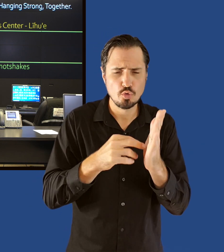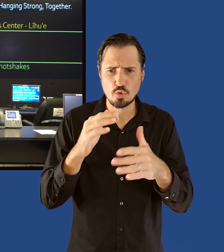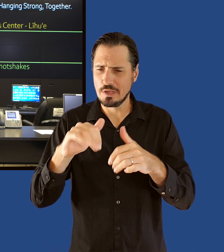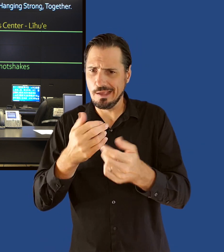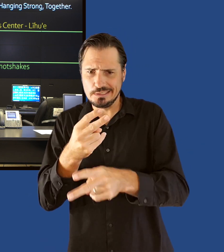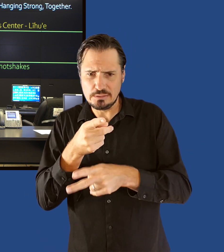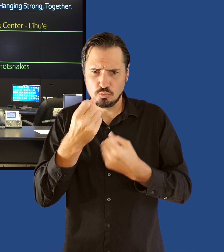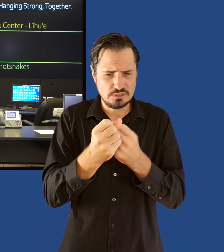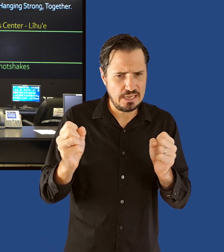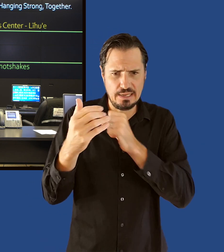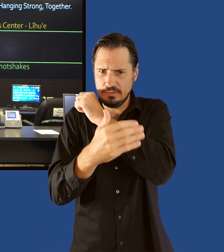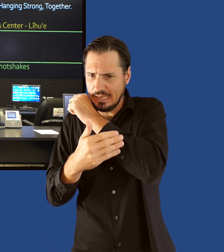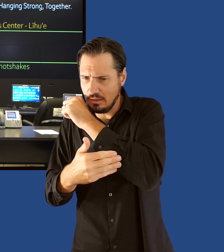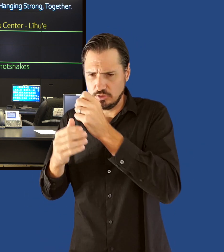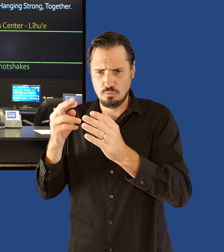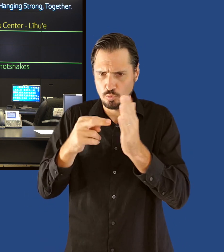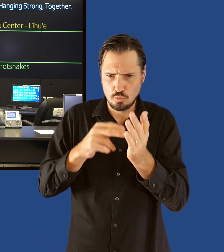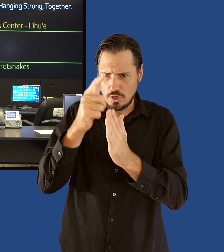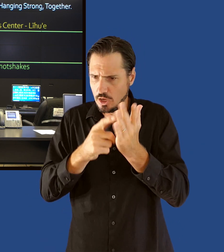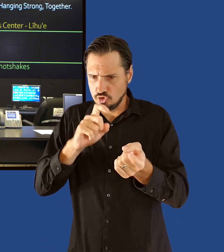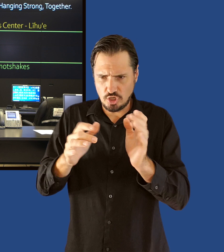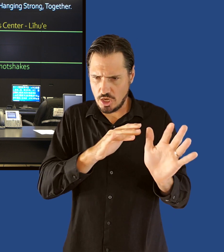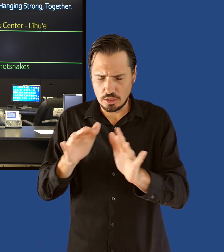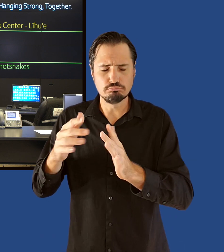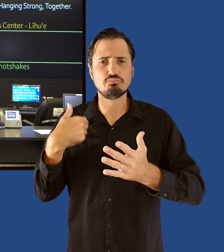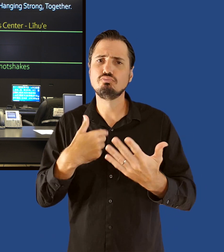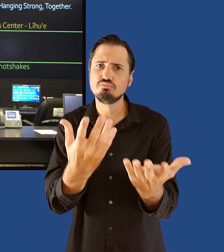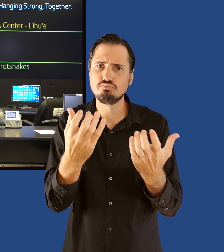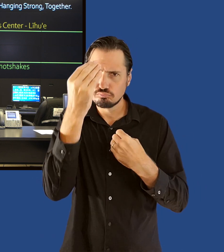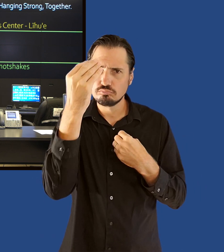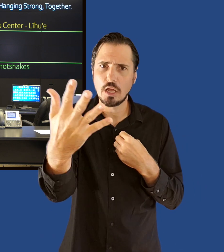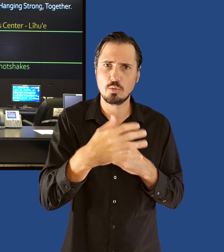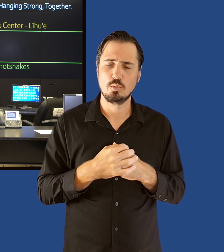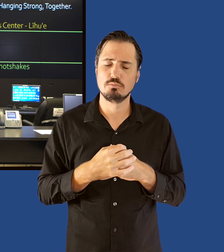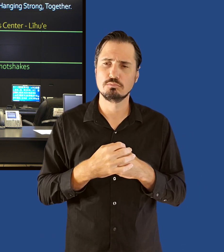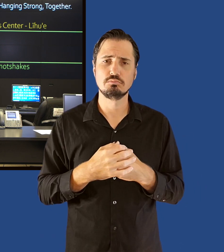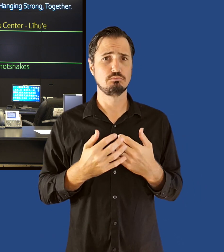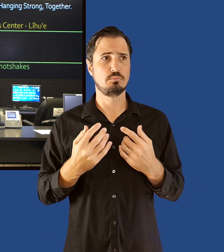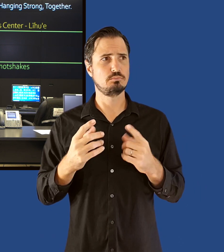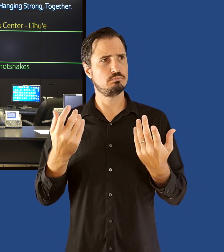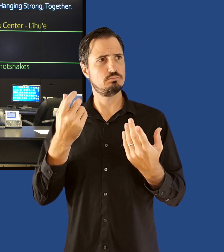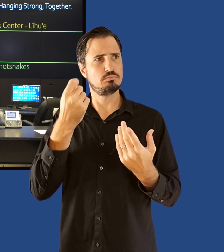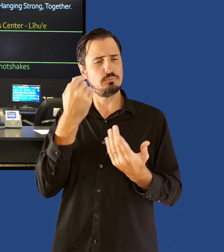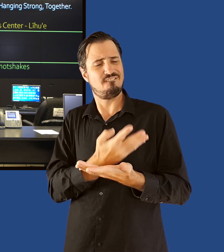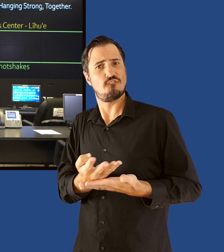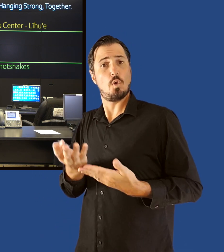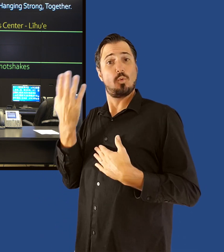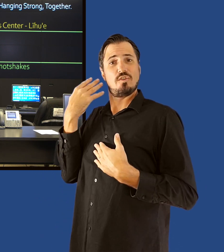It has been nearly four weeks since our last positive case was announced, so we feel it’s time to start to scale back our daily videos.